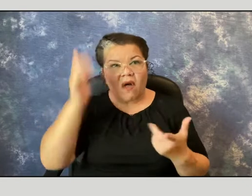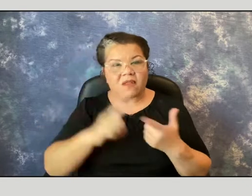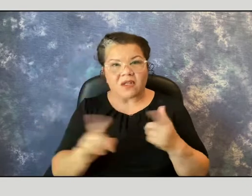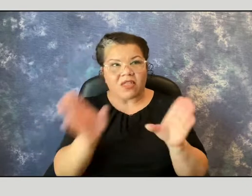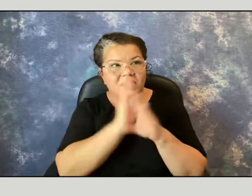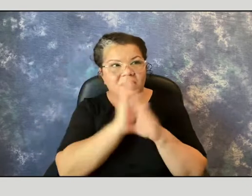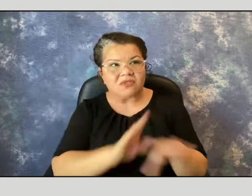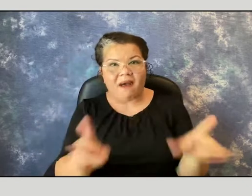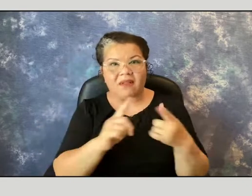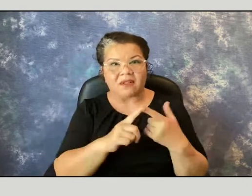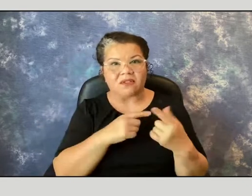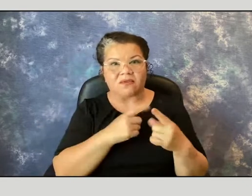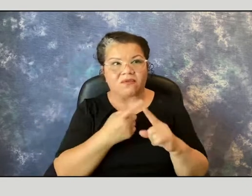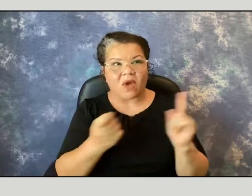And we need it in Puerto Rico too.